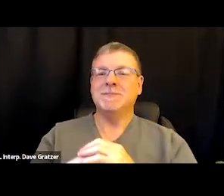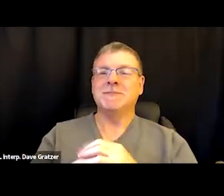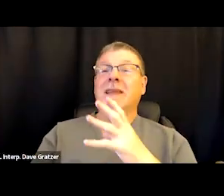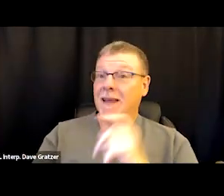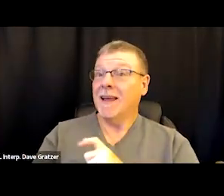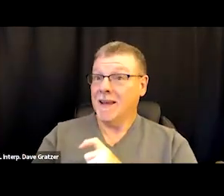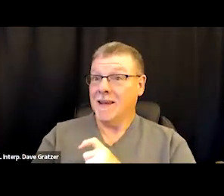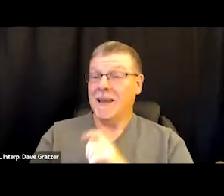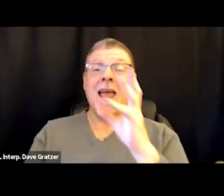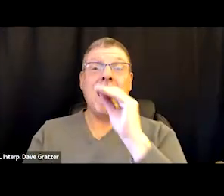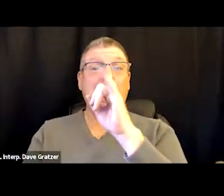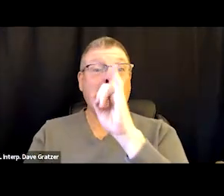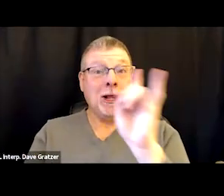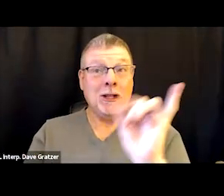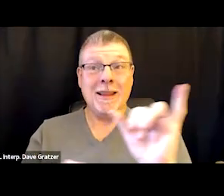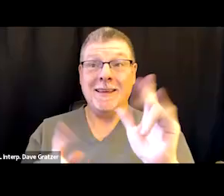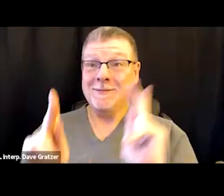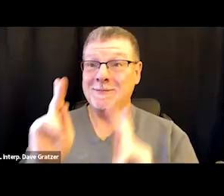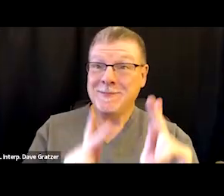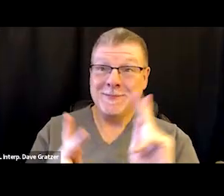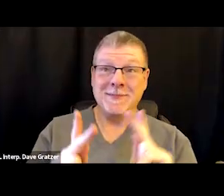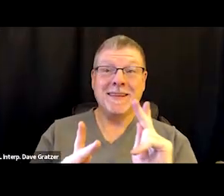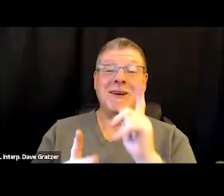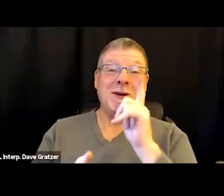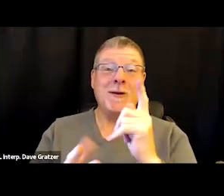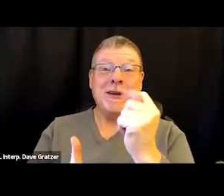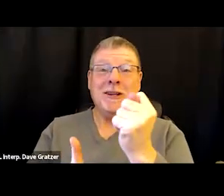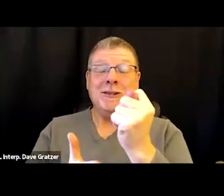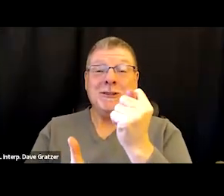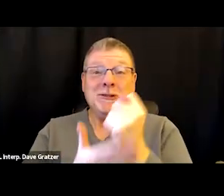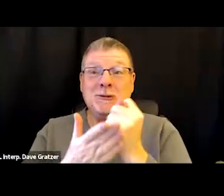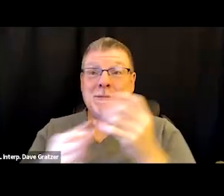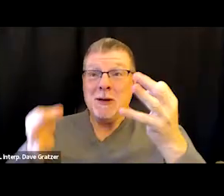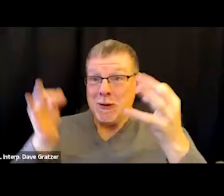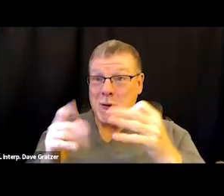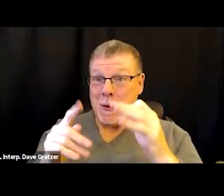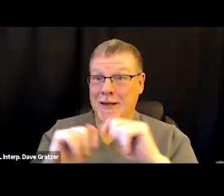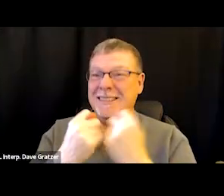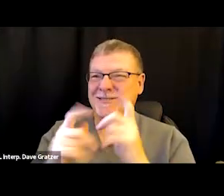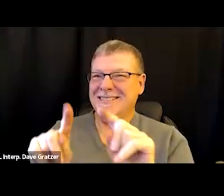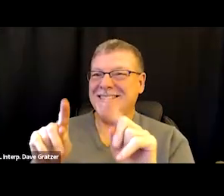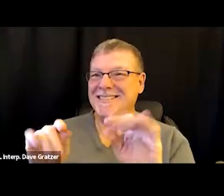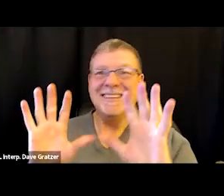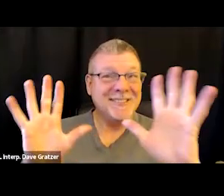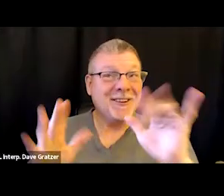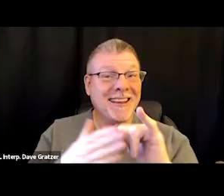It looks like the folks who might be on a treatment court team, um, may be attending this webinar. So that's really good to see.